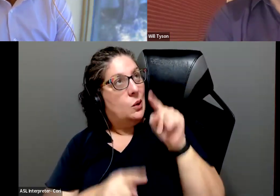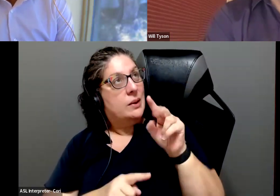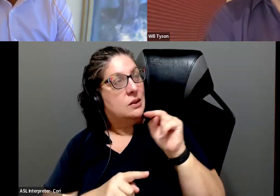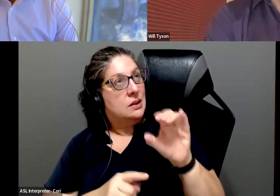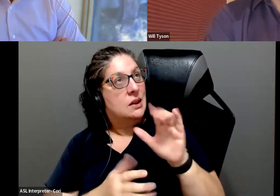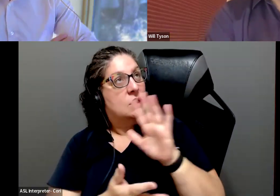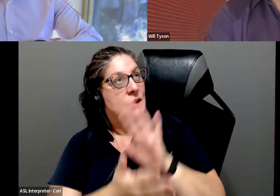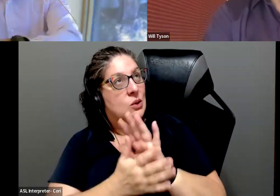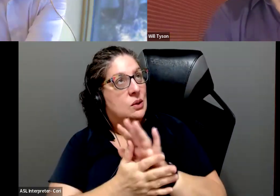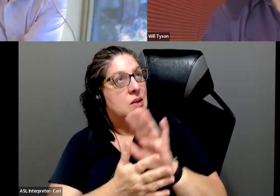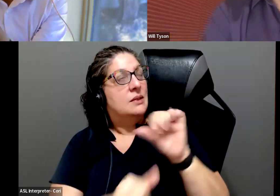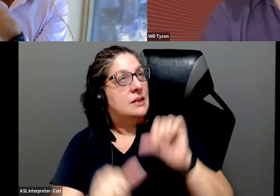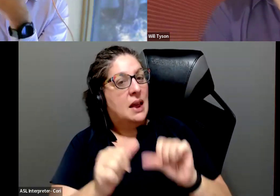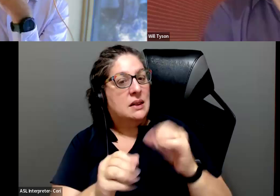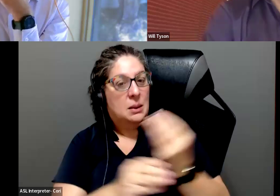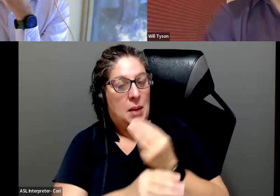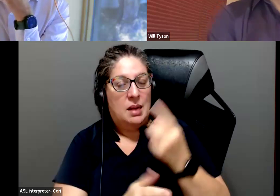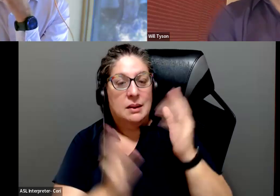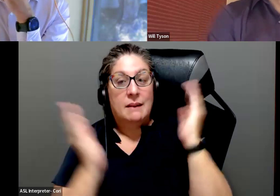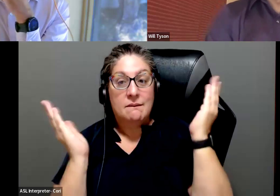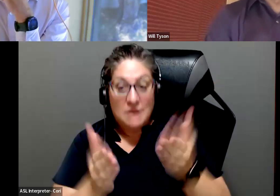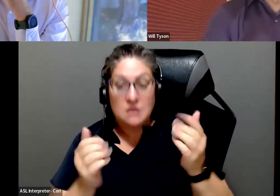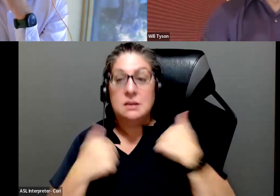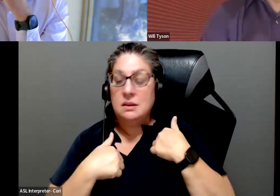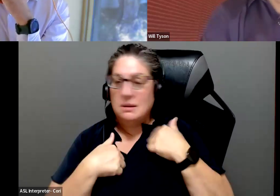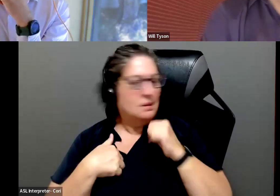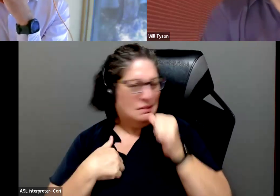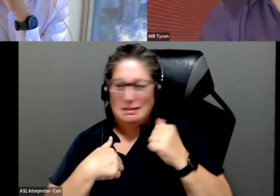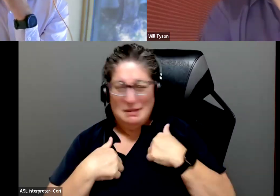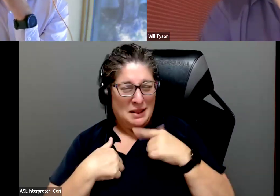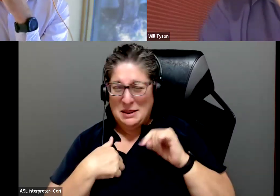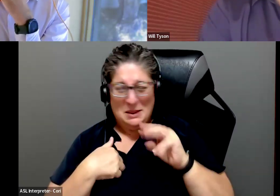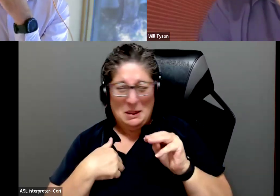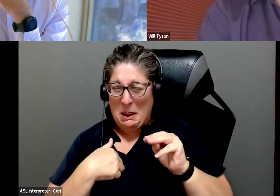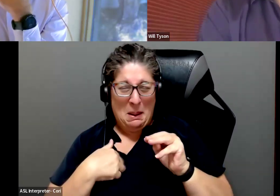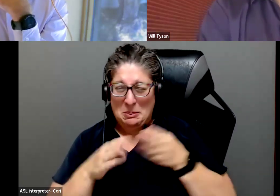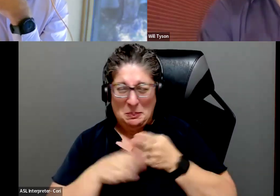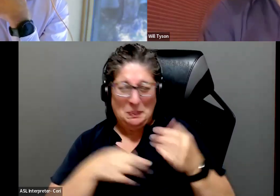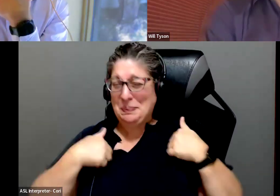science and math is what convinced me that I was not as stem scholar.